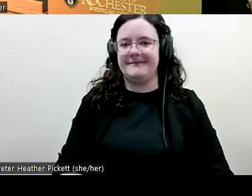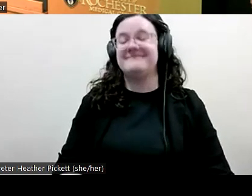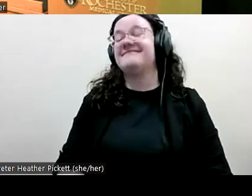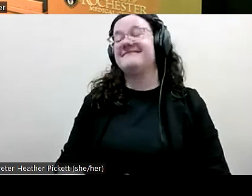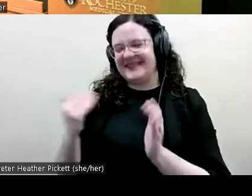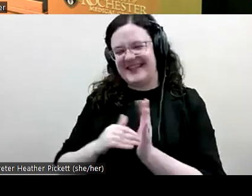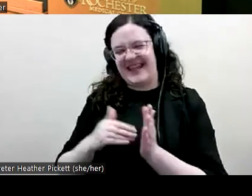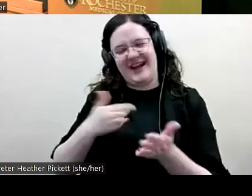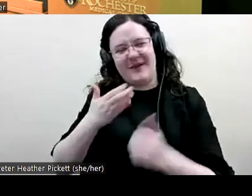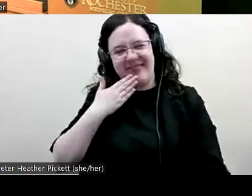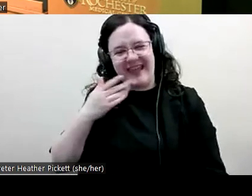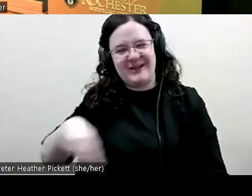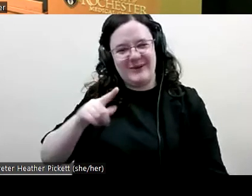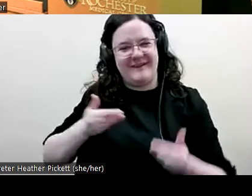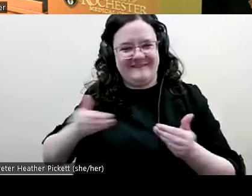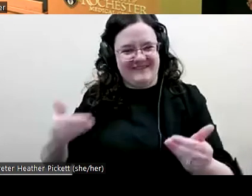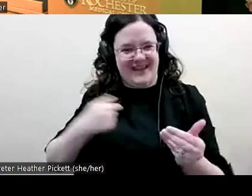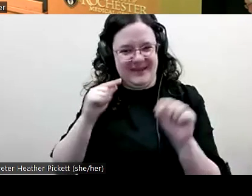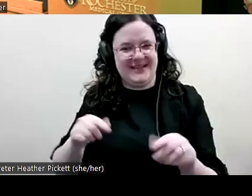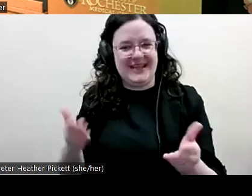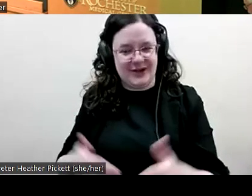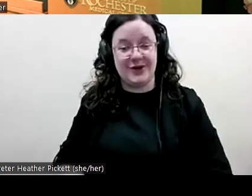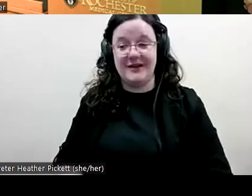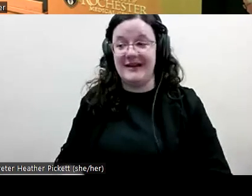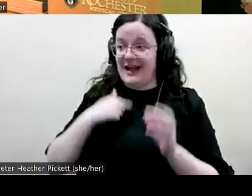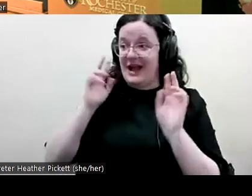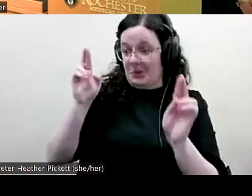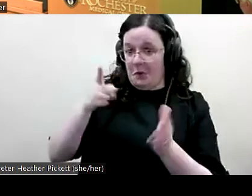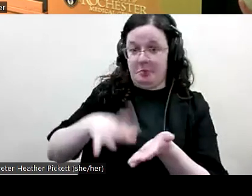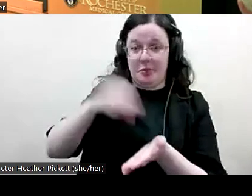me here today I hope you have some takeaways I hope that you um encourage family involvement